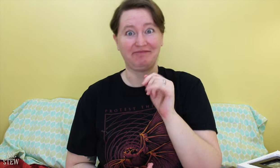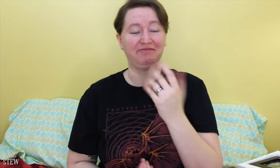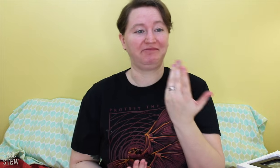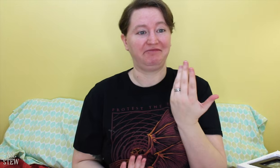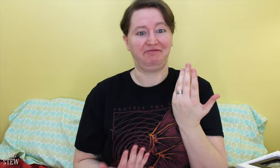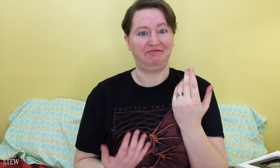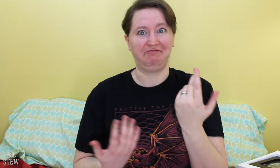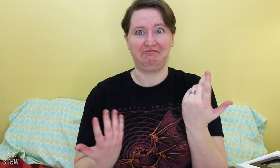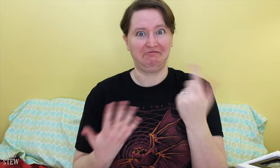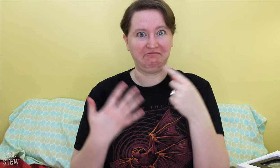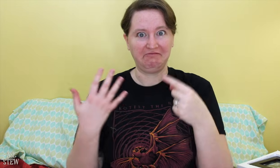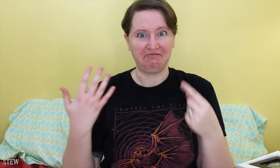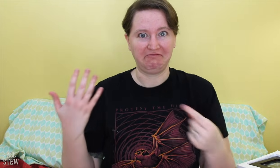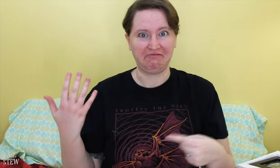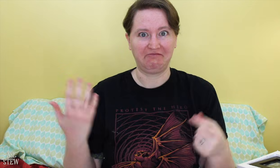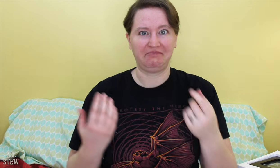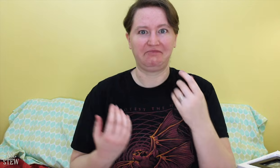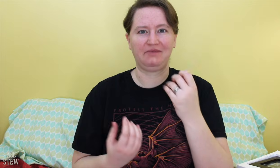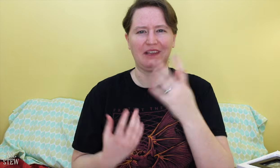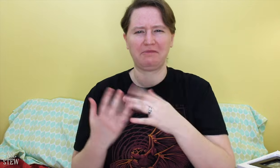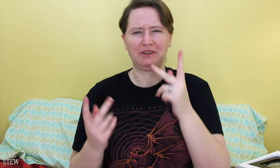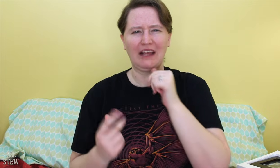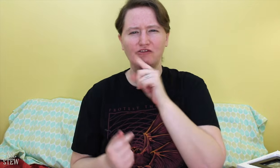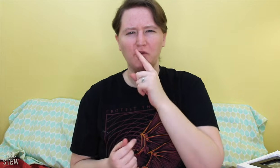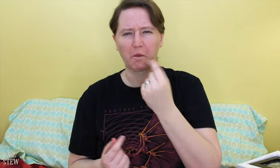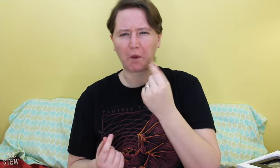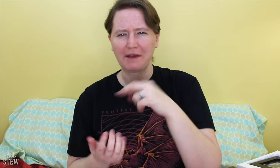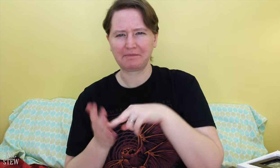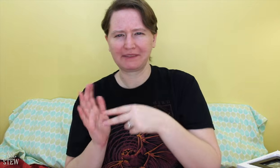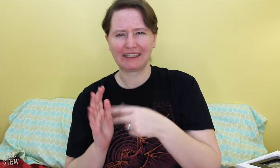or it might even be the word hearing impaired.